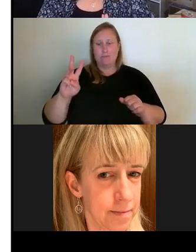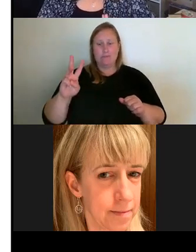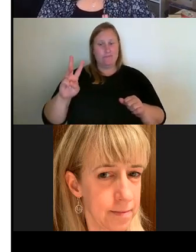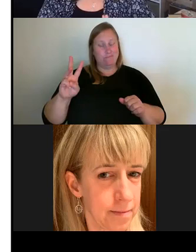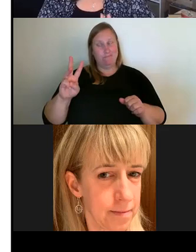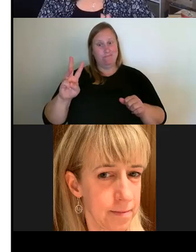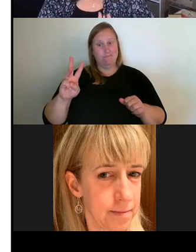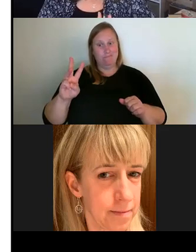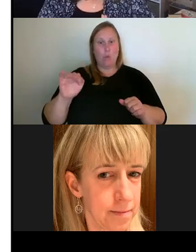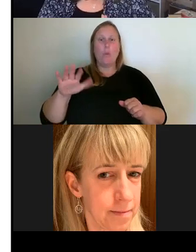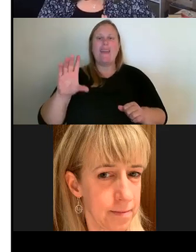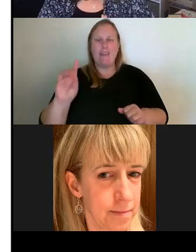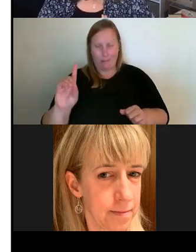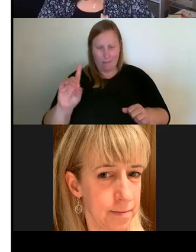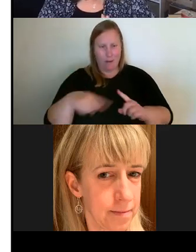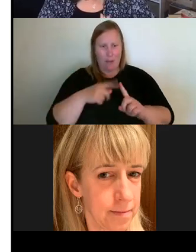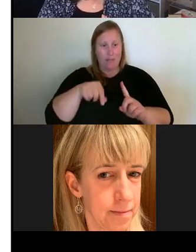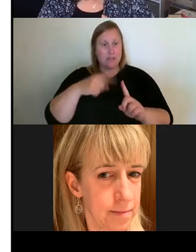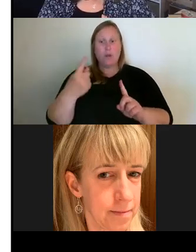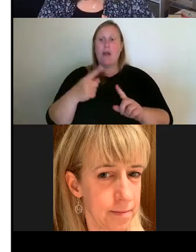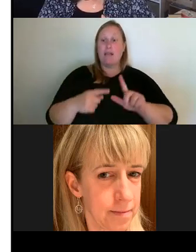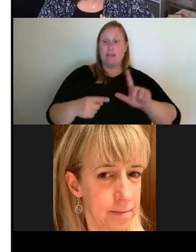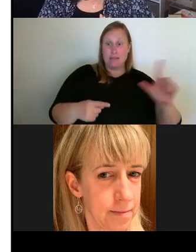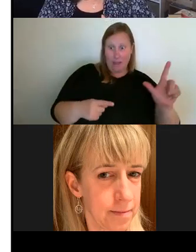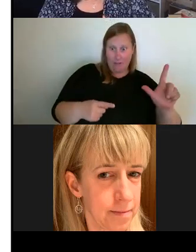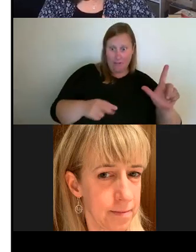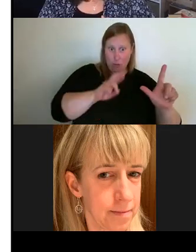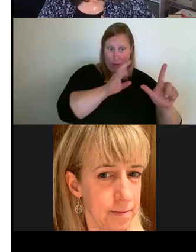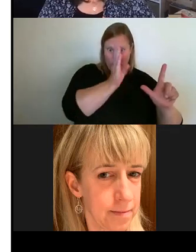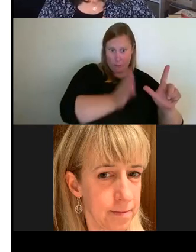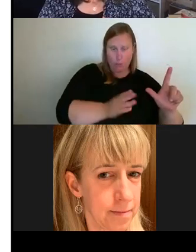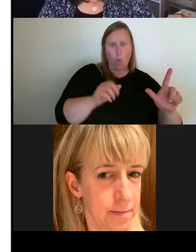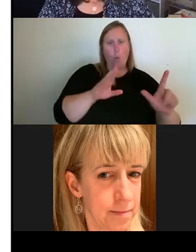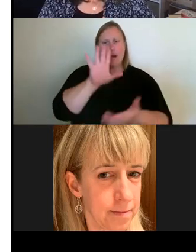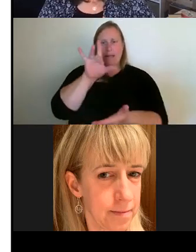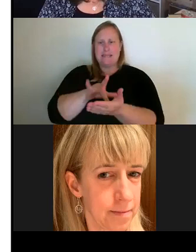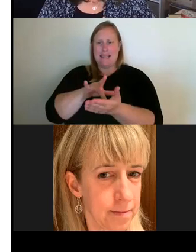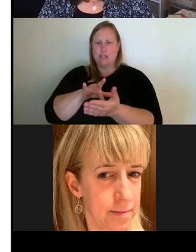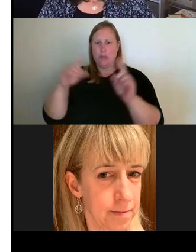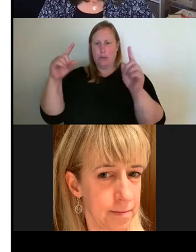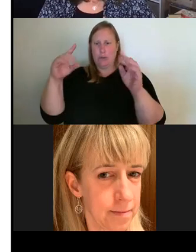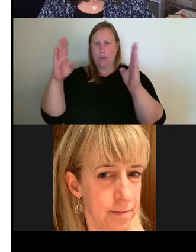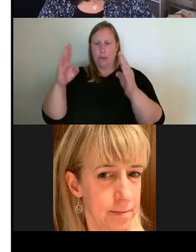Which do you refer, left justified/right ragged or centered?